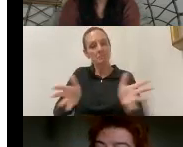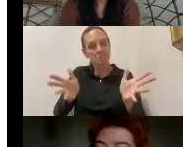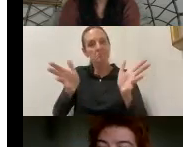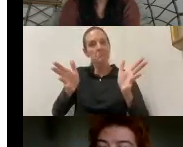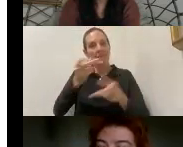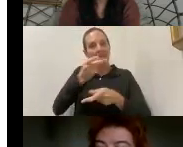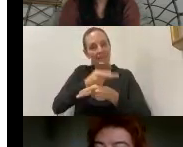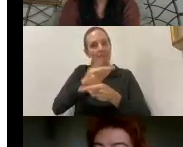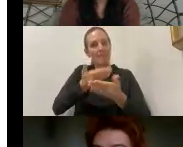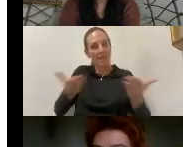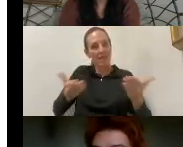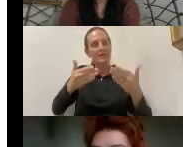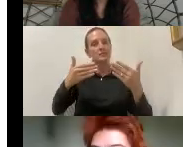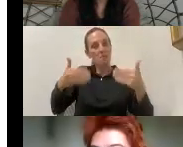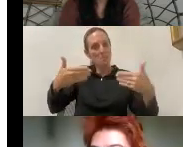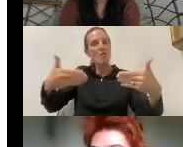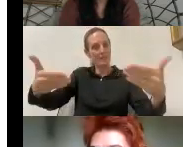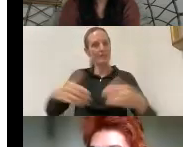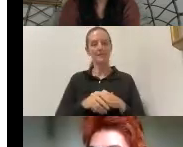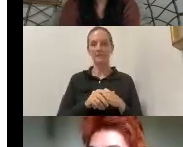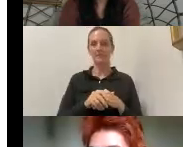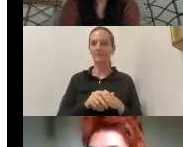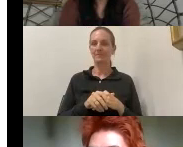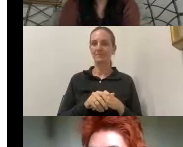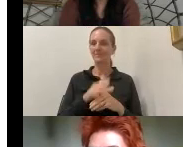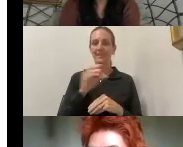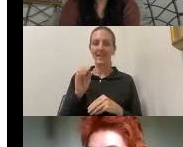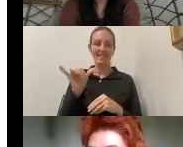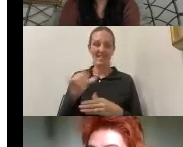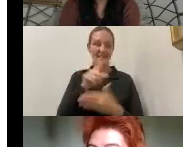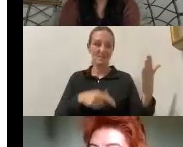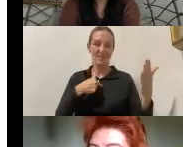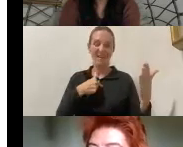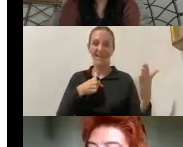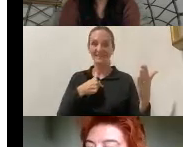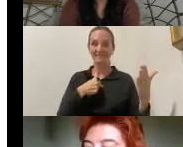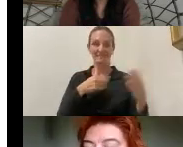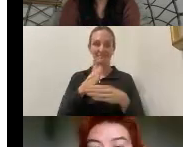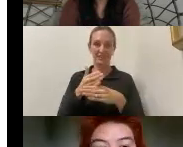And that is what I have to share with you so I will hand it off to the next slide and